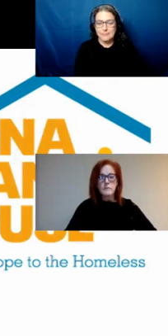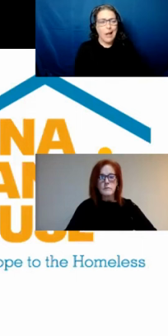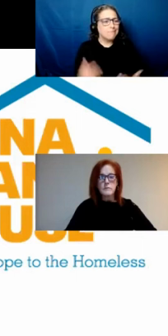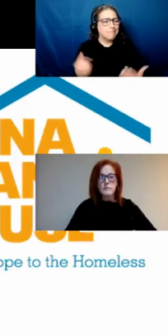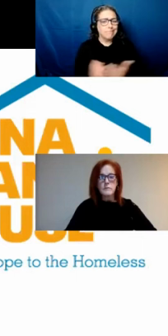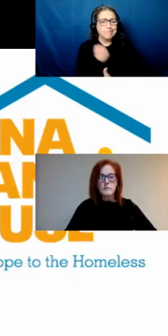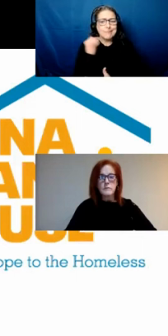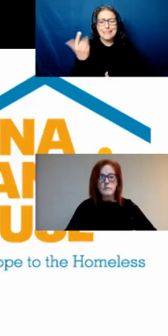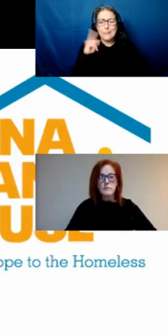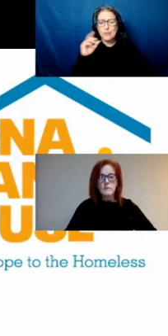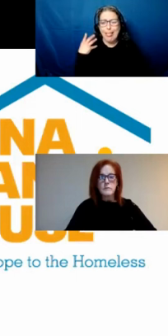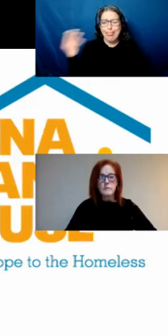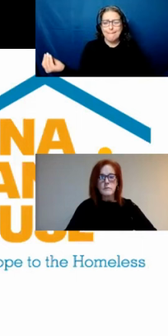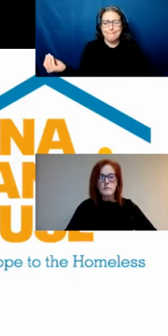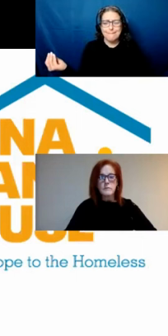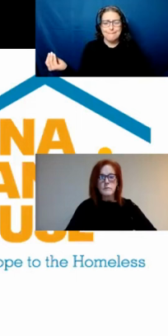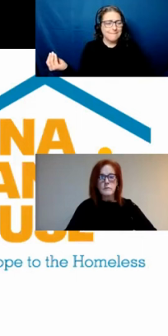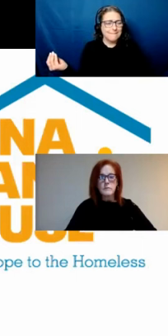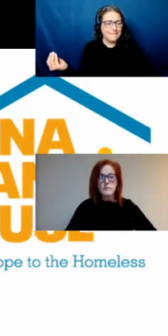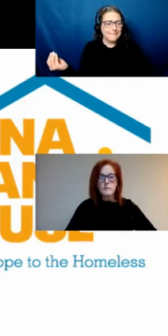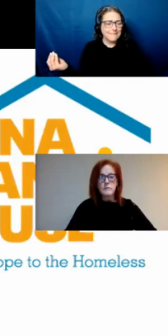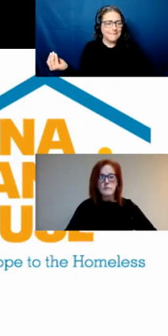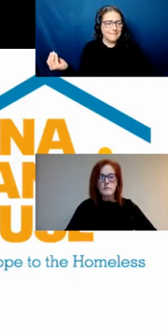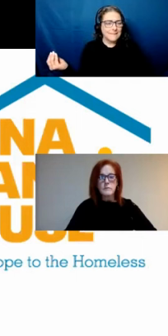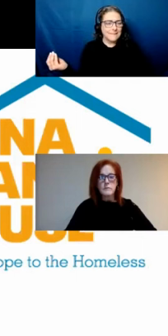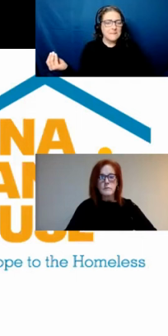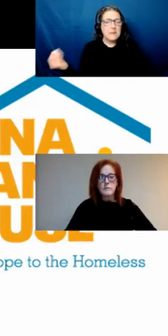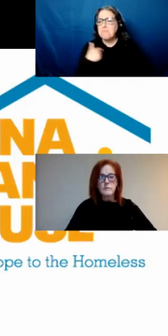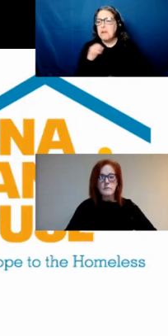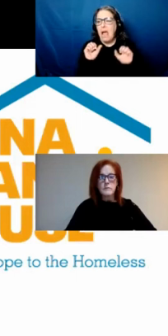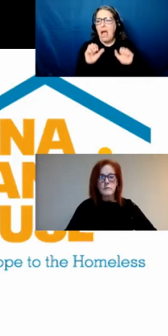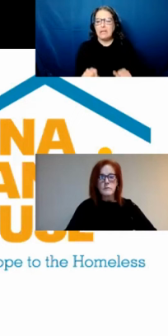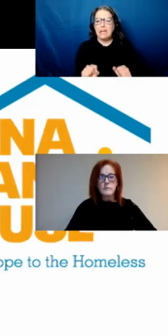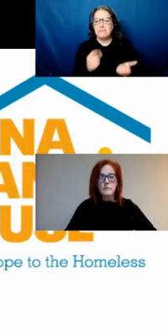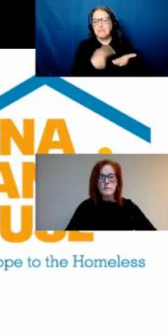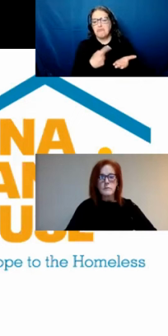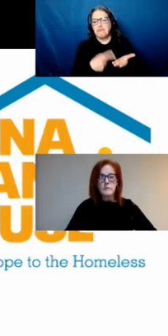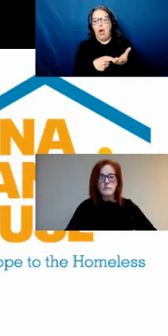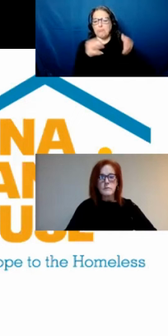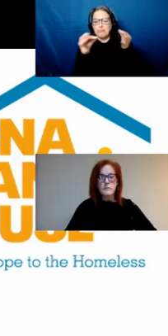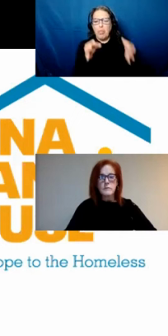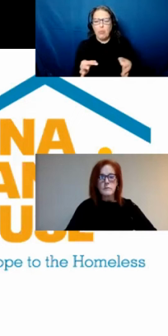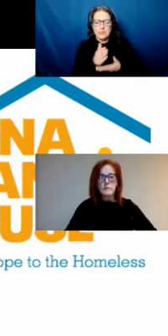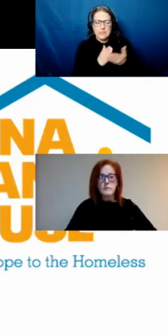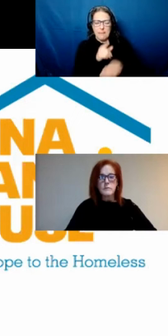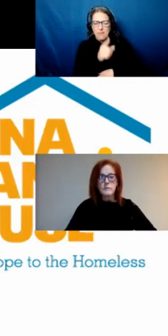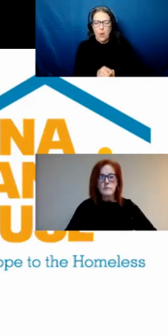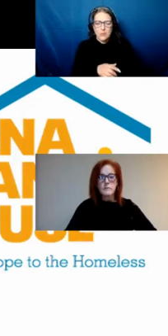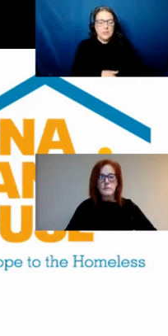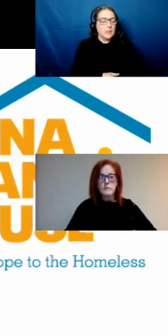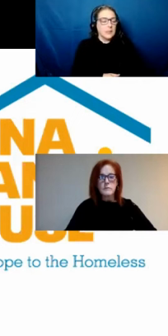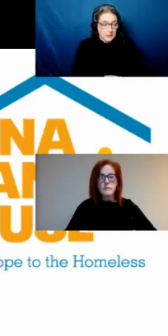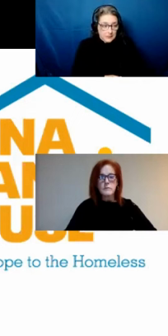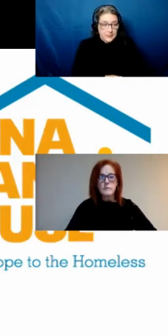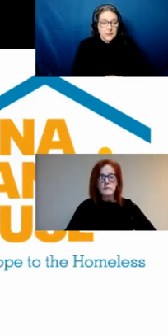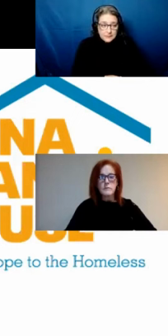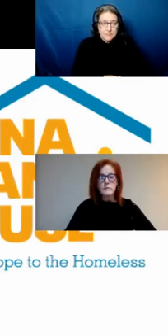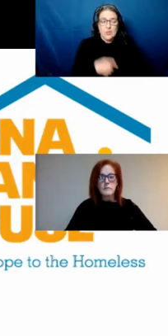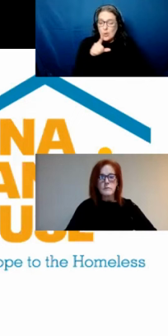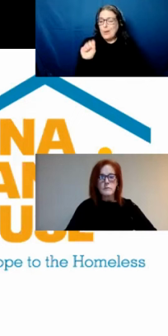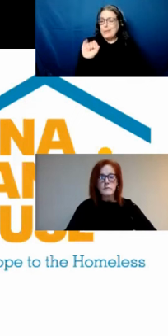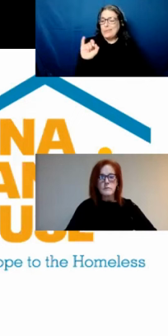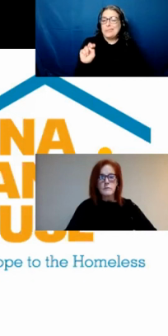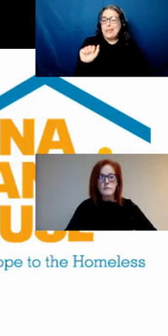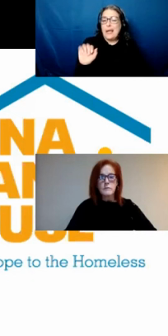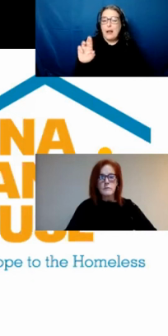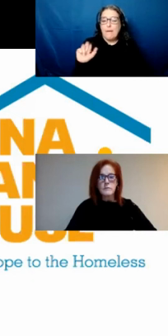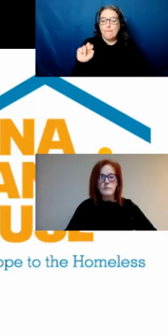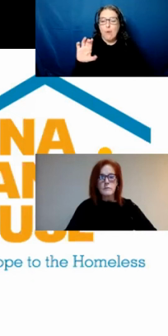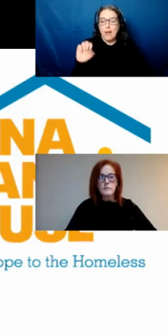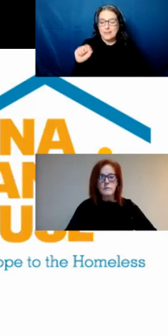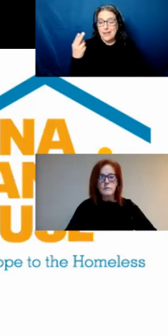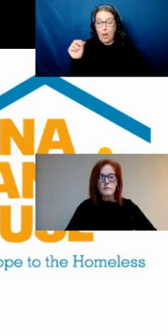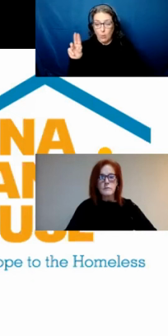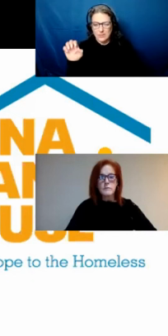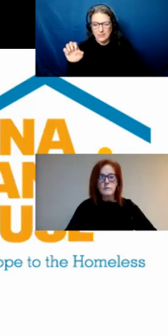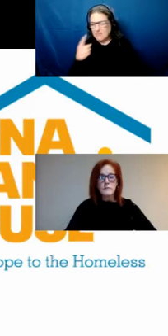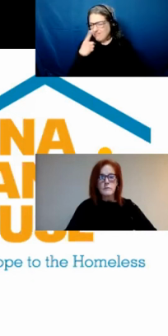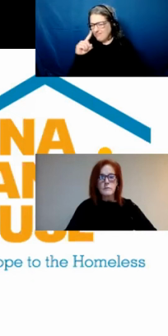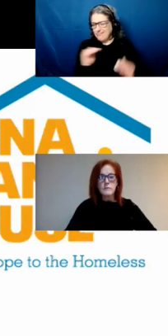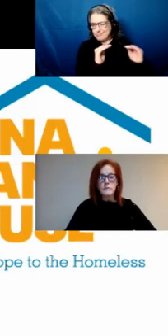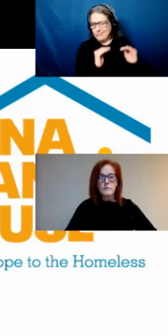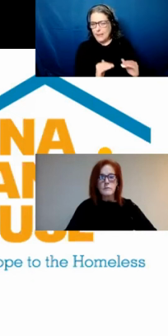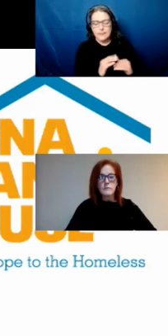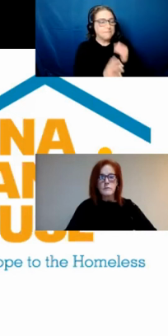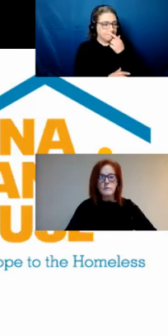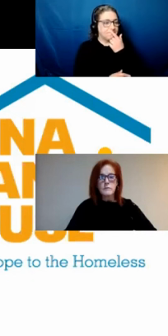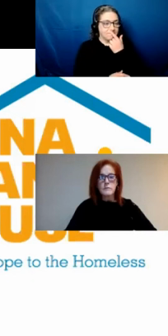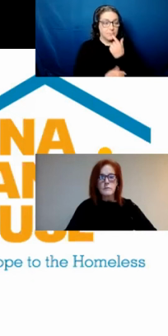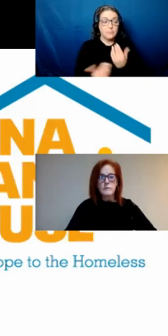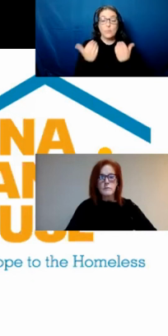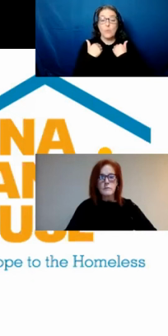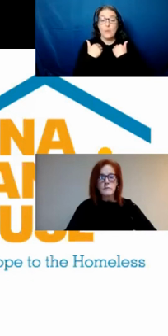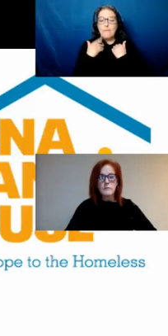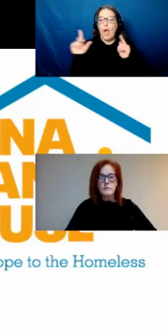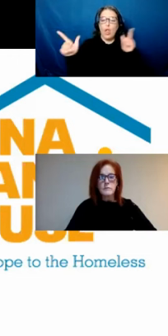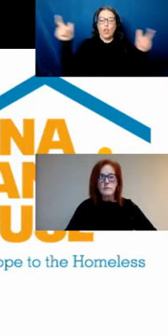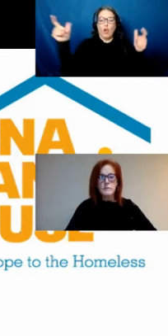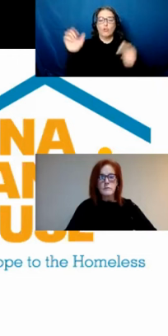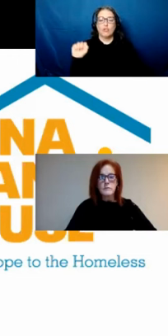Is the data analysis made public or for organizations for research purposes was a question I saw in the chat? Yes, the data -- most of the data is publicly available.